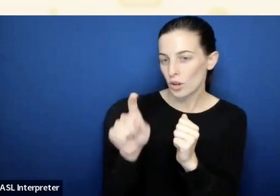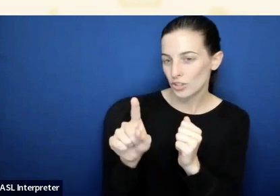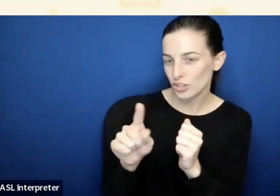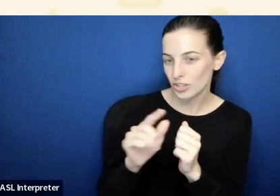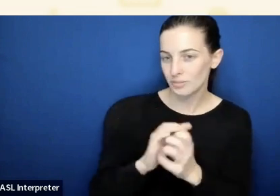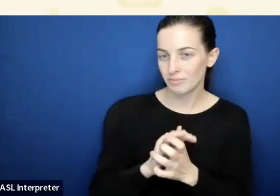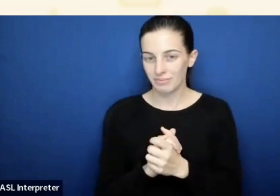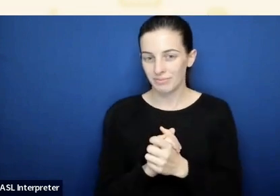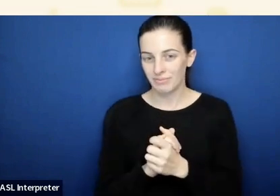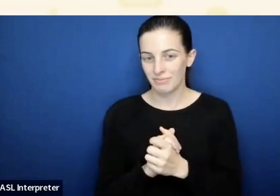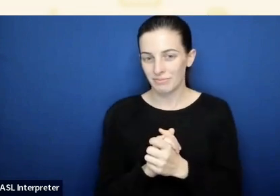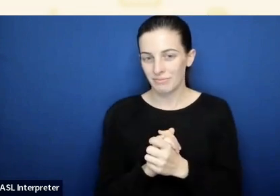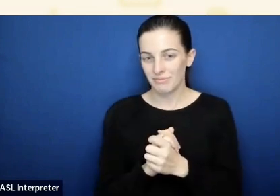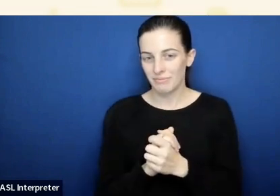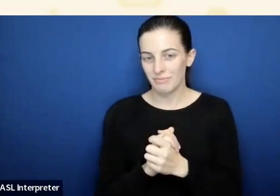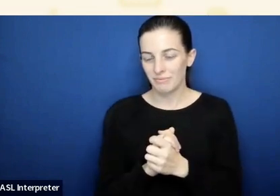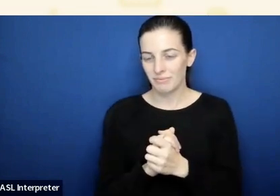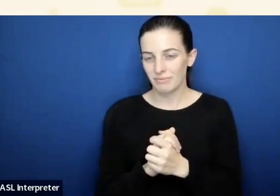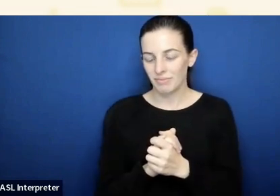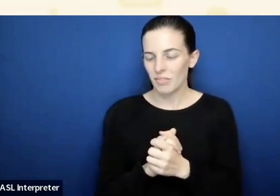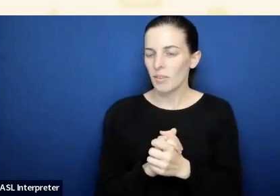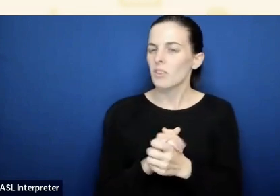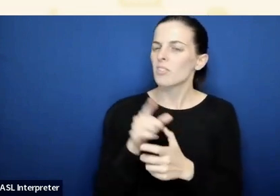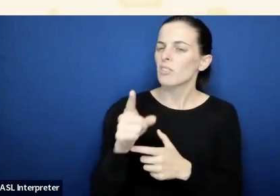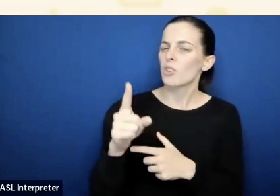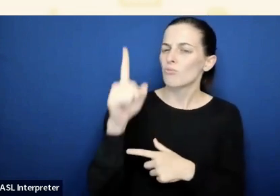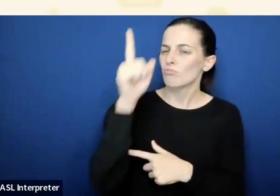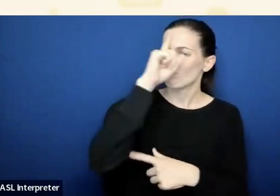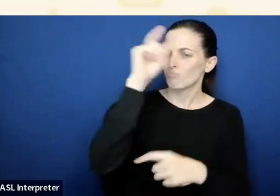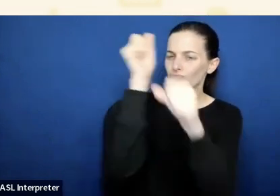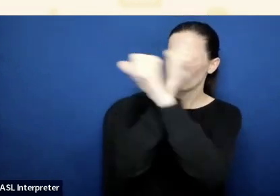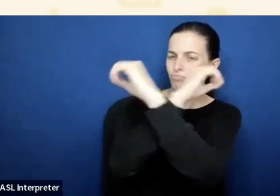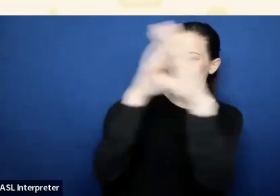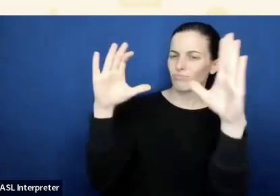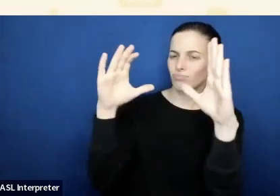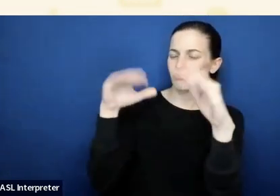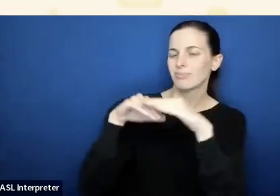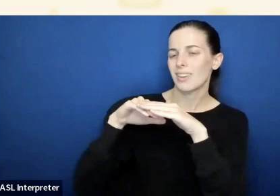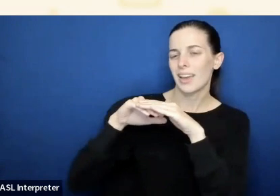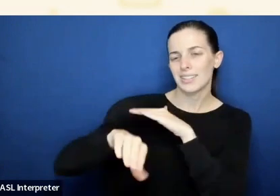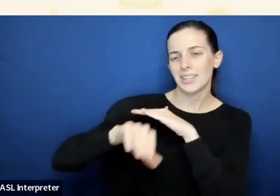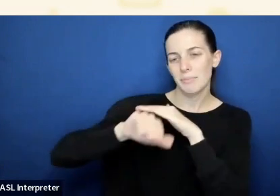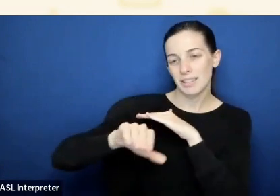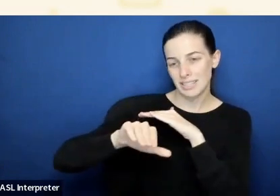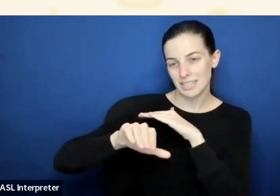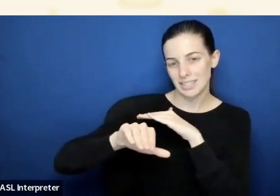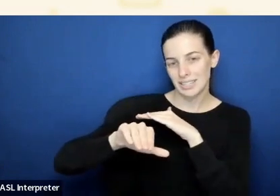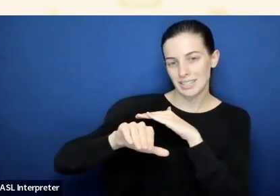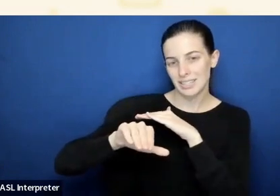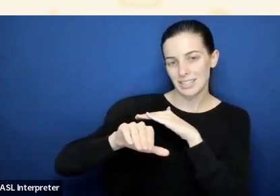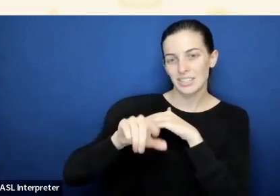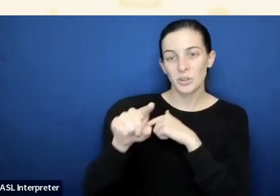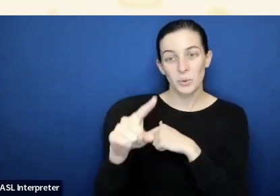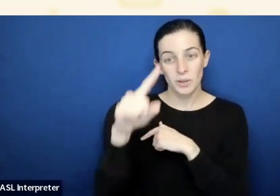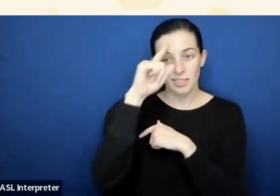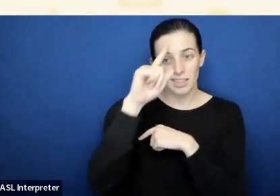When we think of accessibility at WordPress events, we often think of physical accommodations.